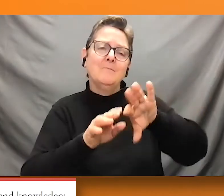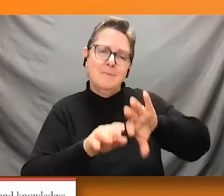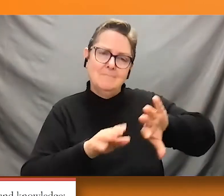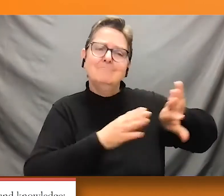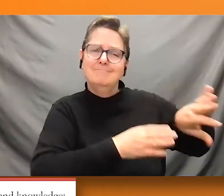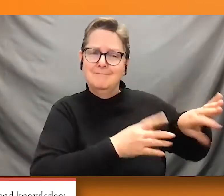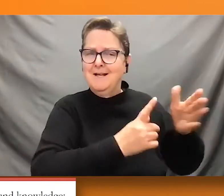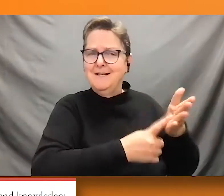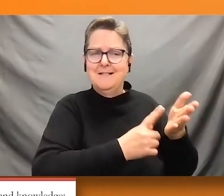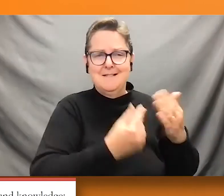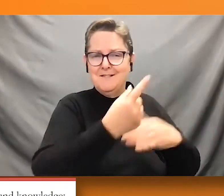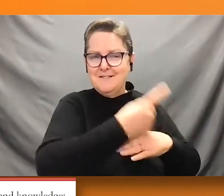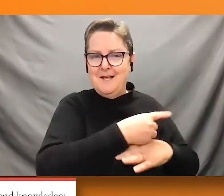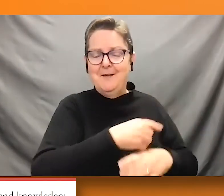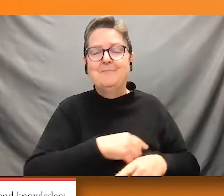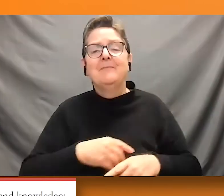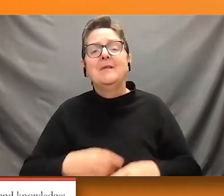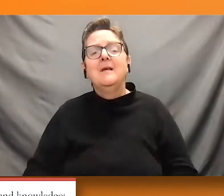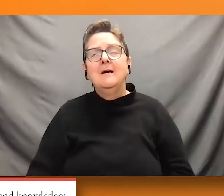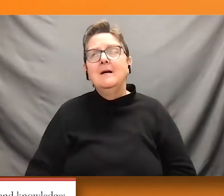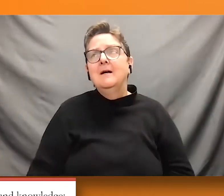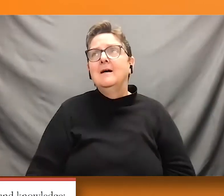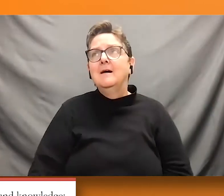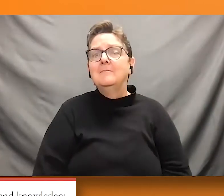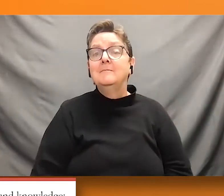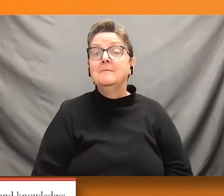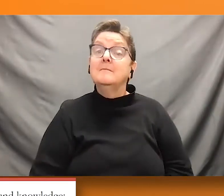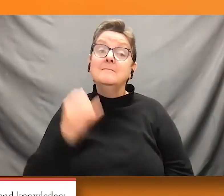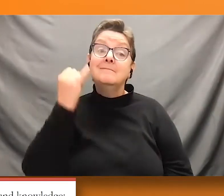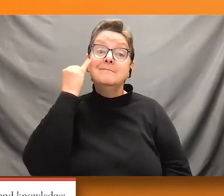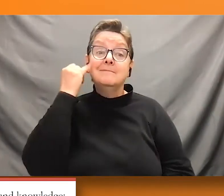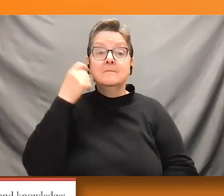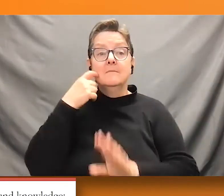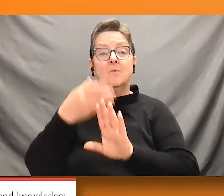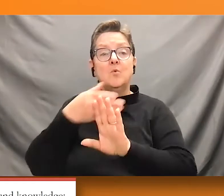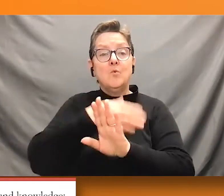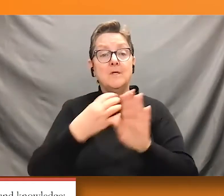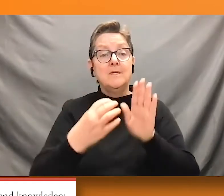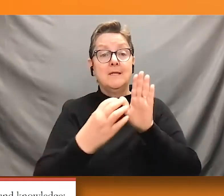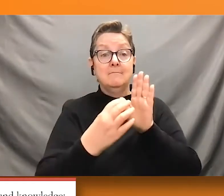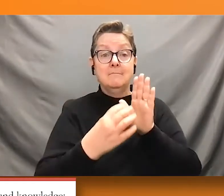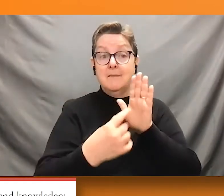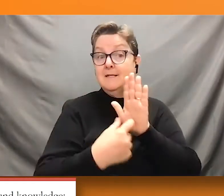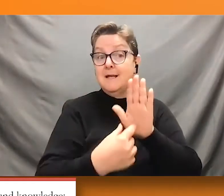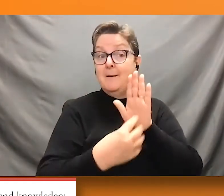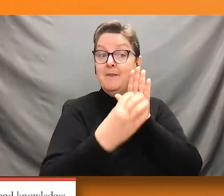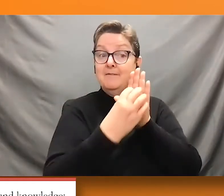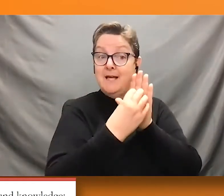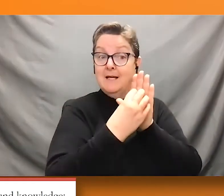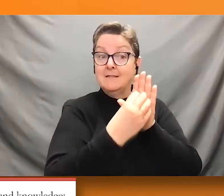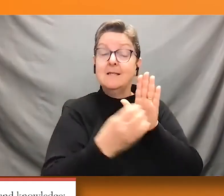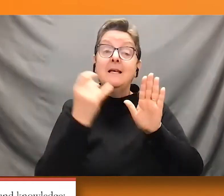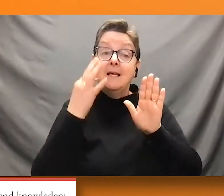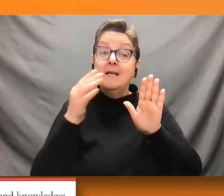the biggest way for us to help our students gain that background knowledge, so, if you knew a text like we just read together